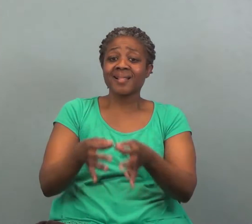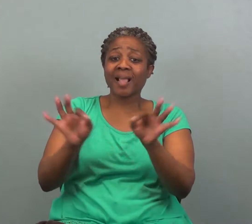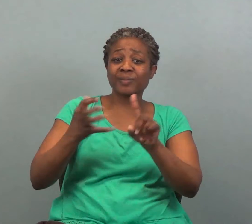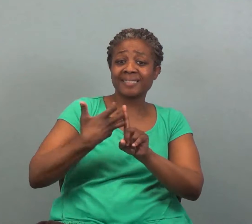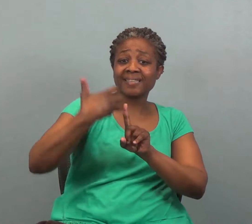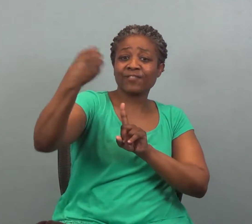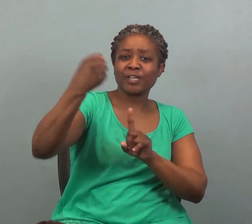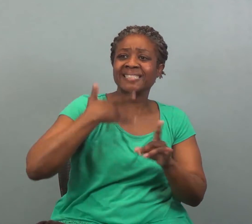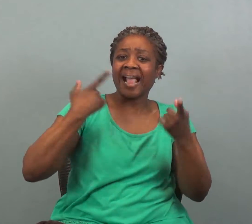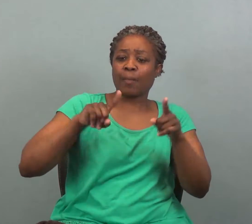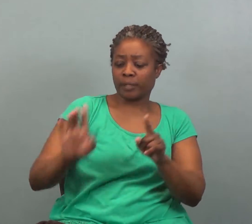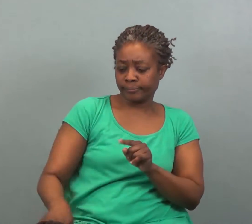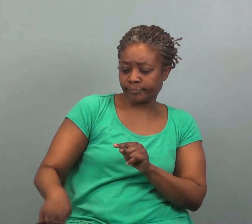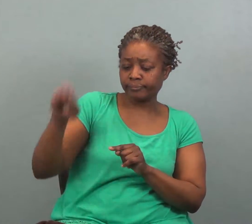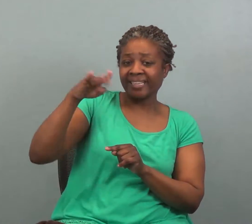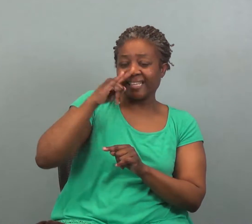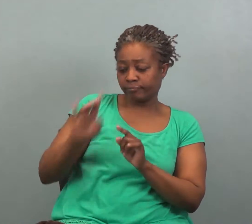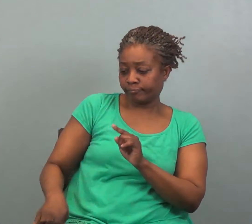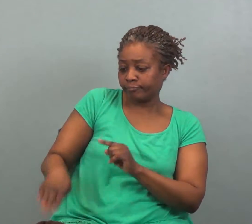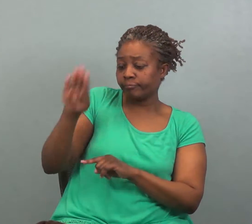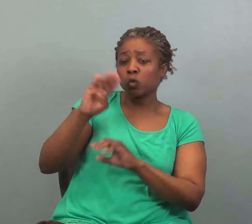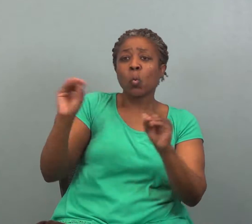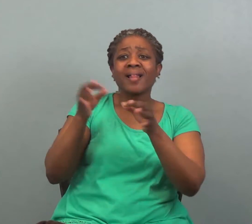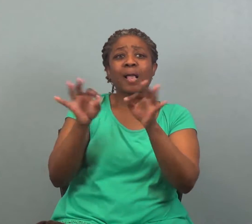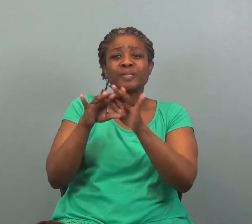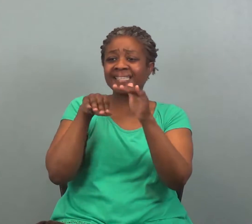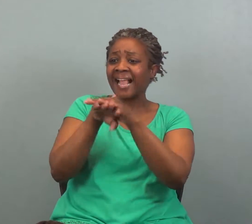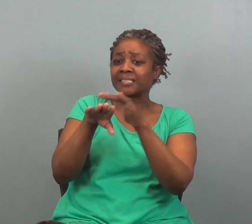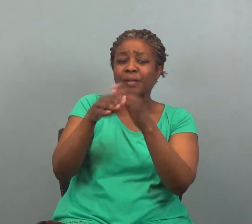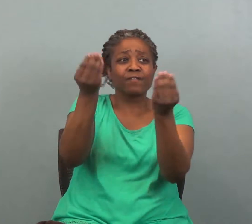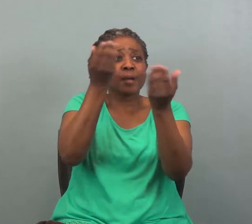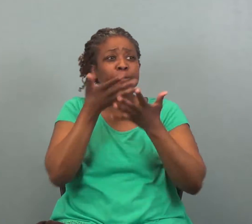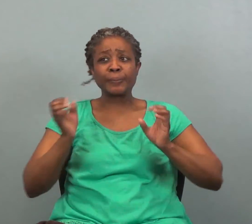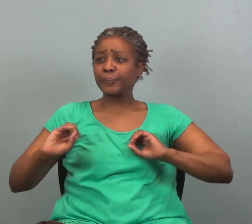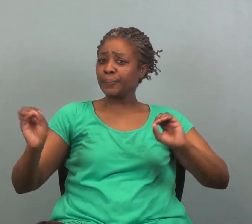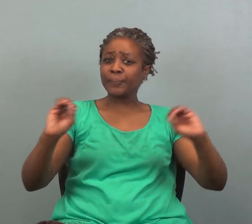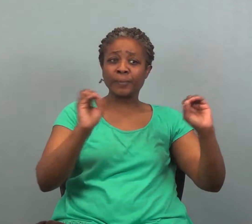Language deprivation occurs when a child doesn't have access to language or information.